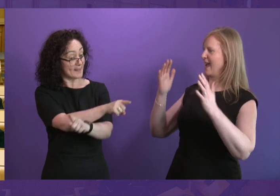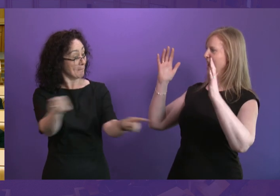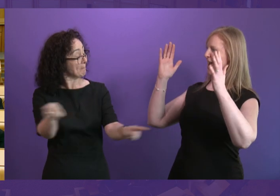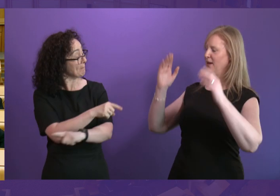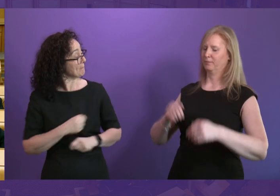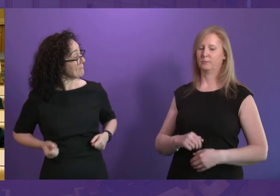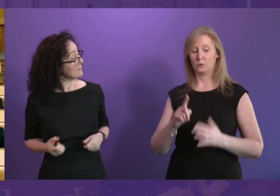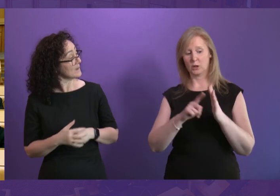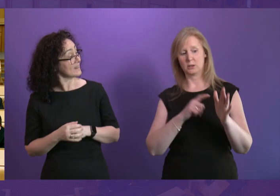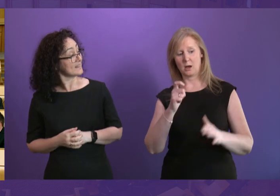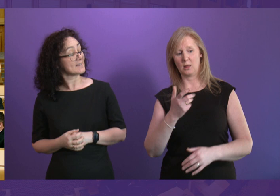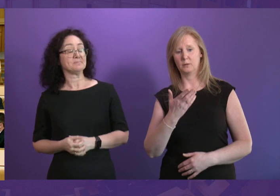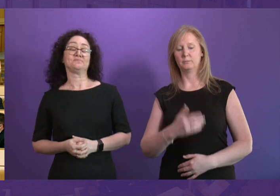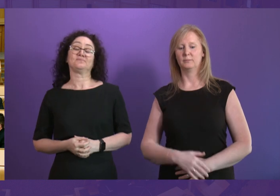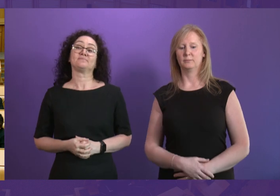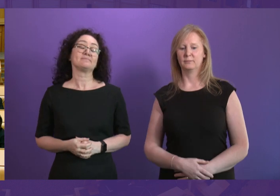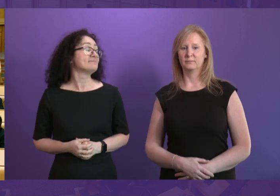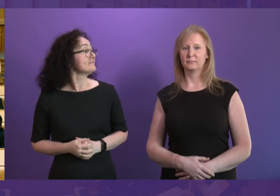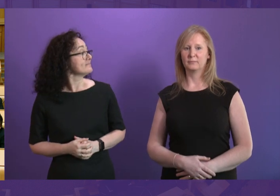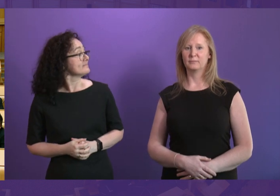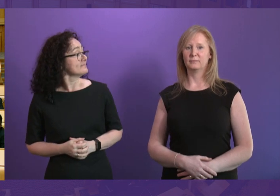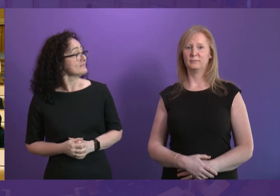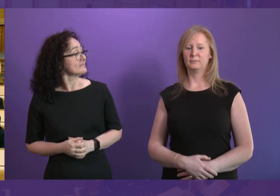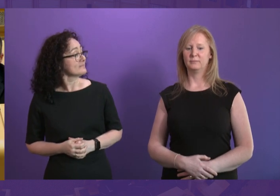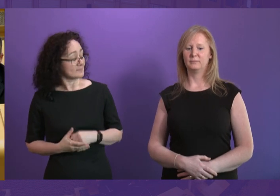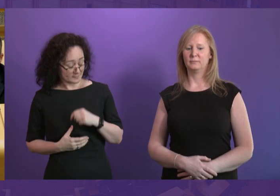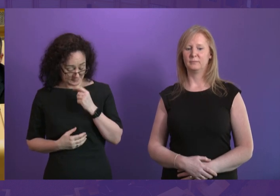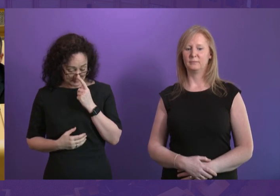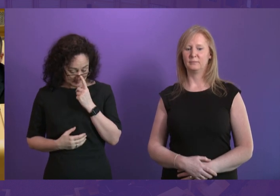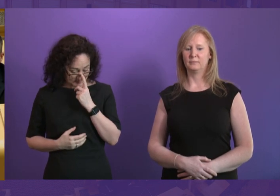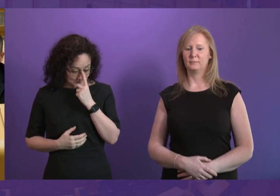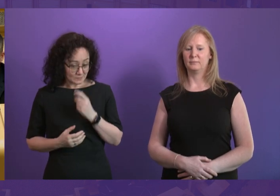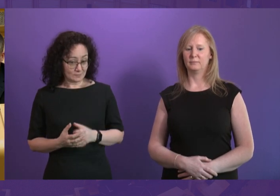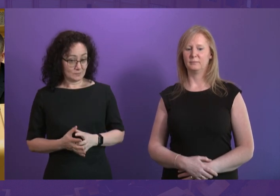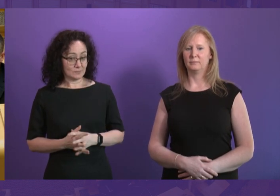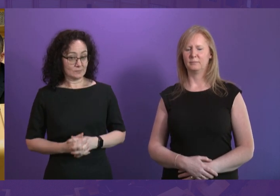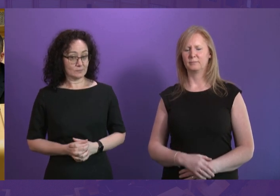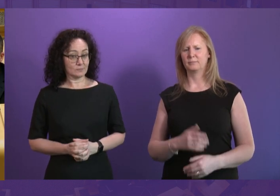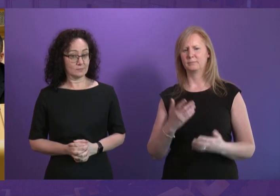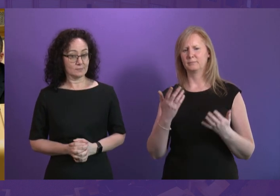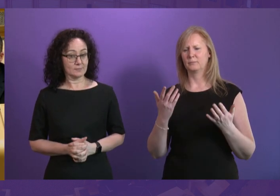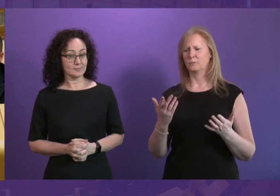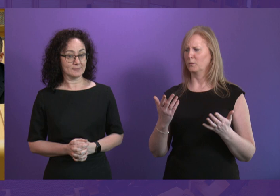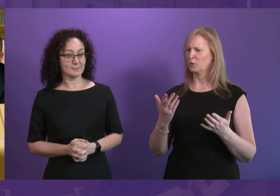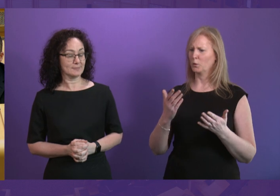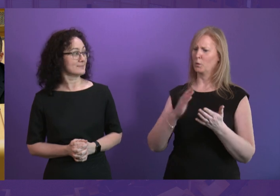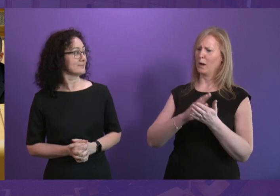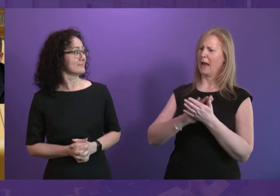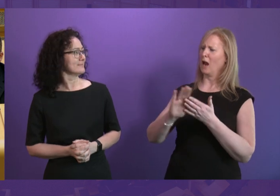Jackson Carlaw: So it is the Henry McLeish defence: “It